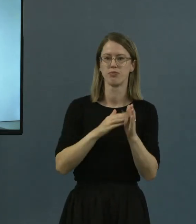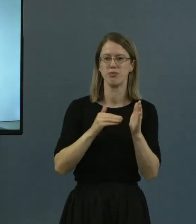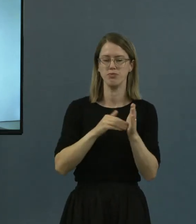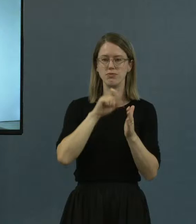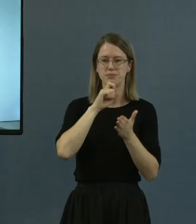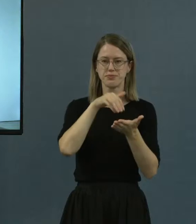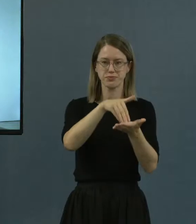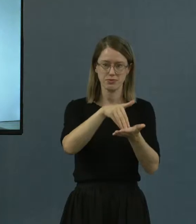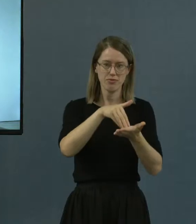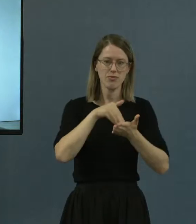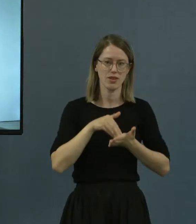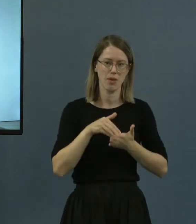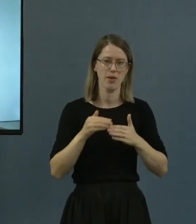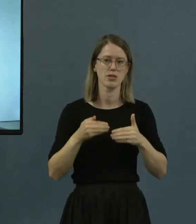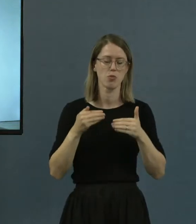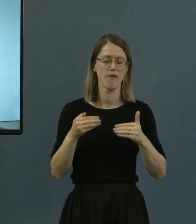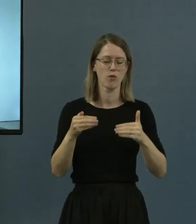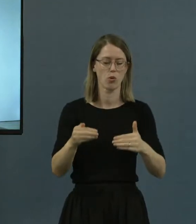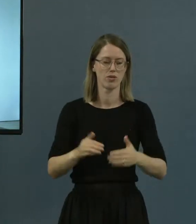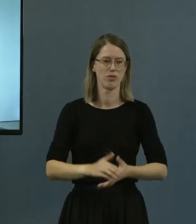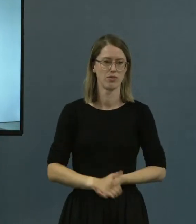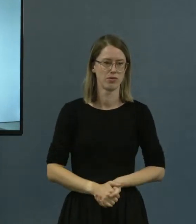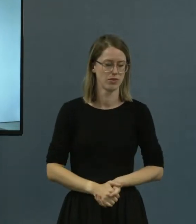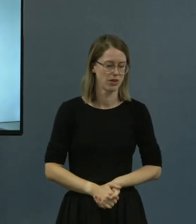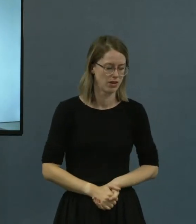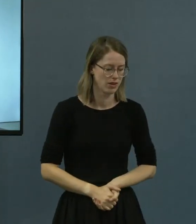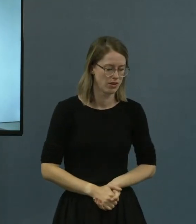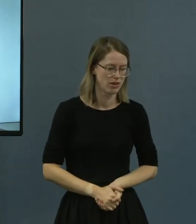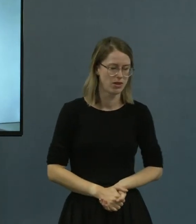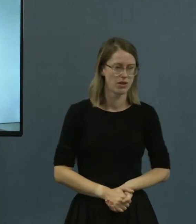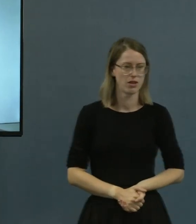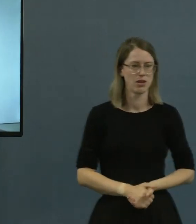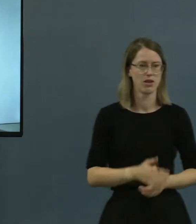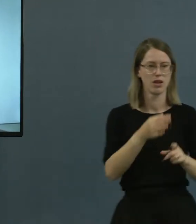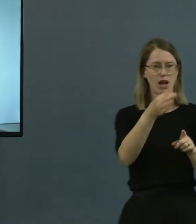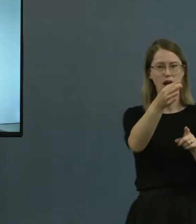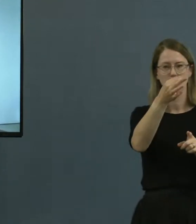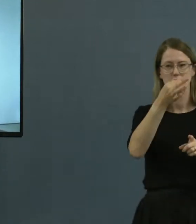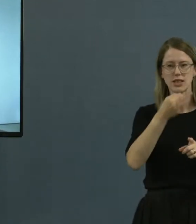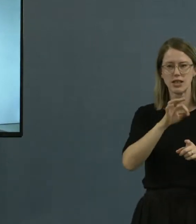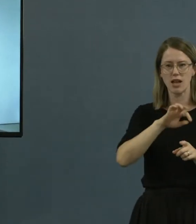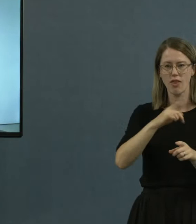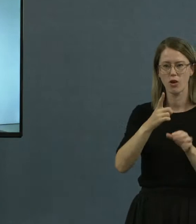will definitely help us a as we move forward. Thanks, Joe.